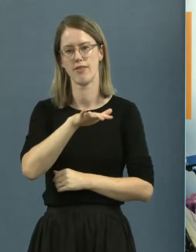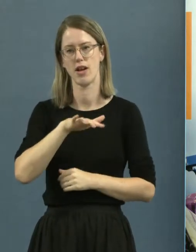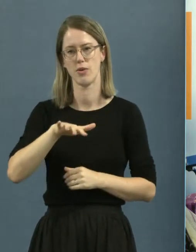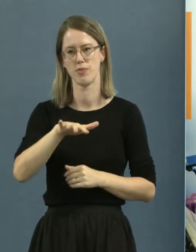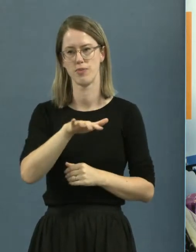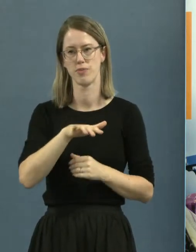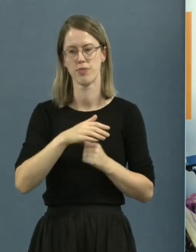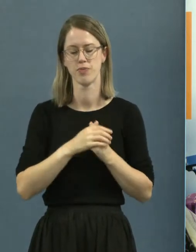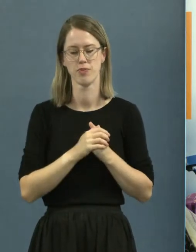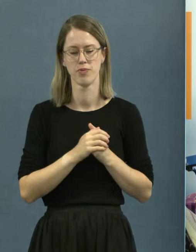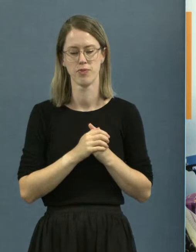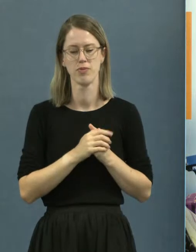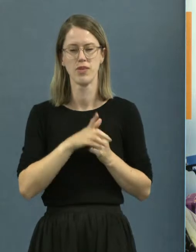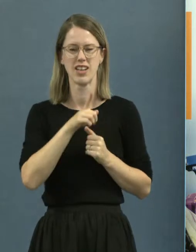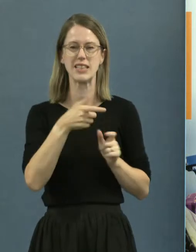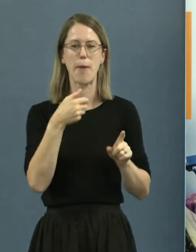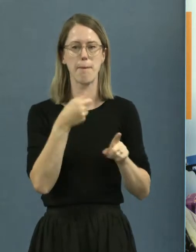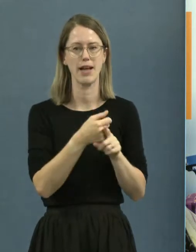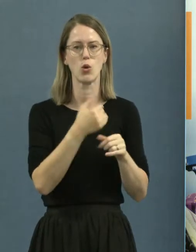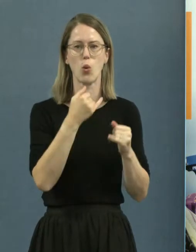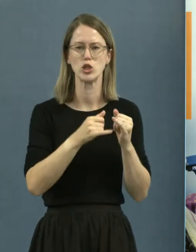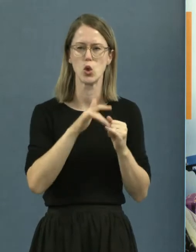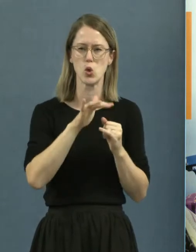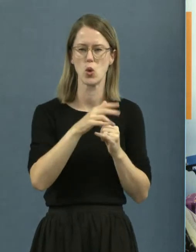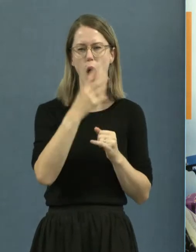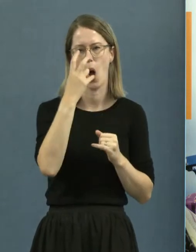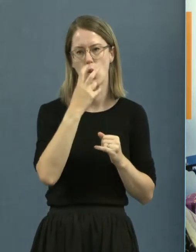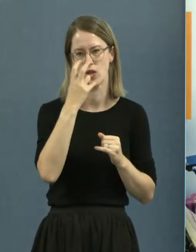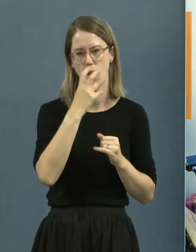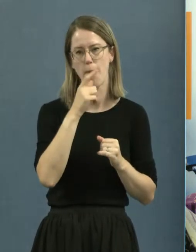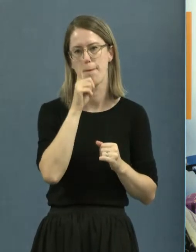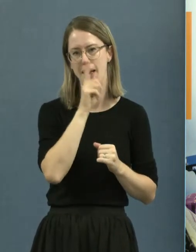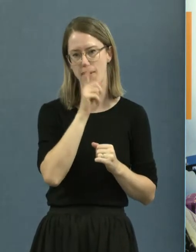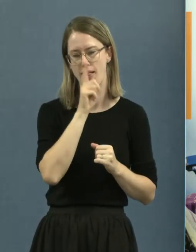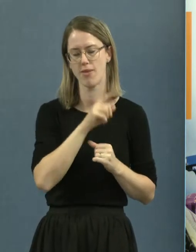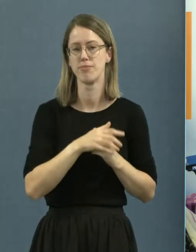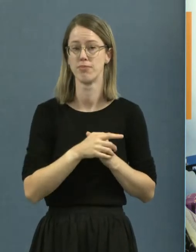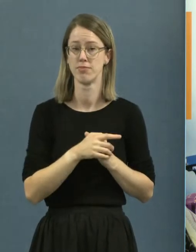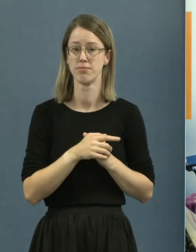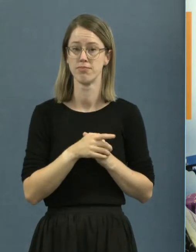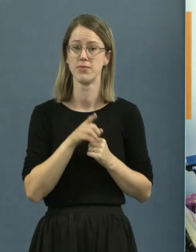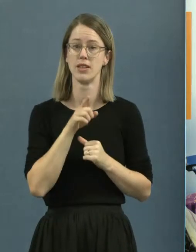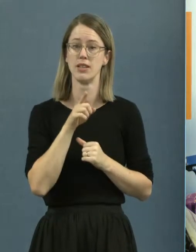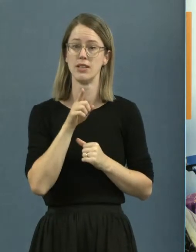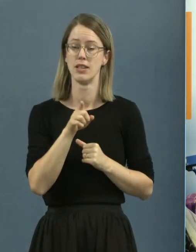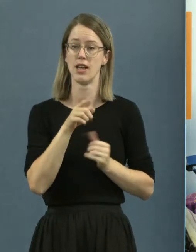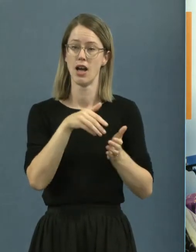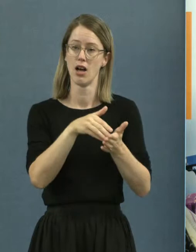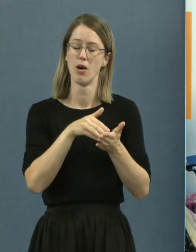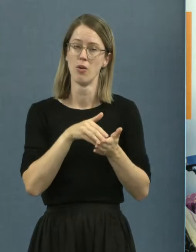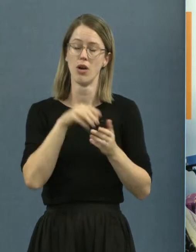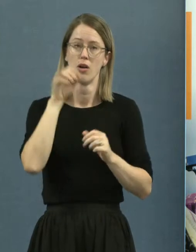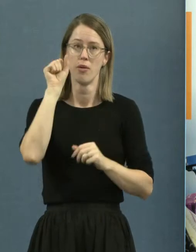loss to whanau and friends, we are seeing it in those older age groups, and that is a